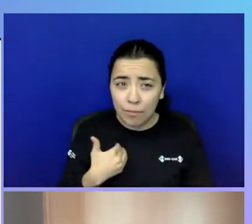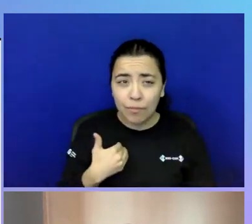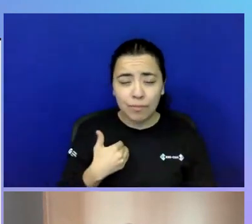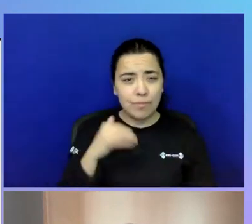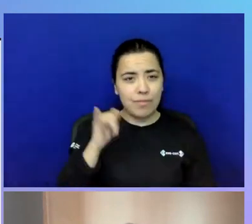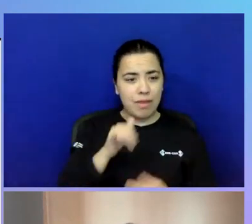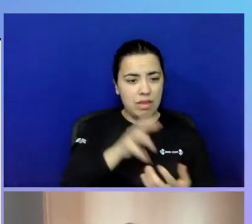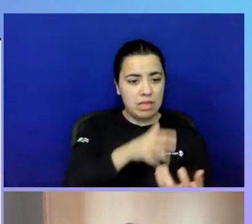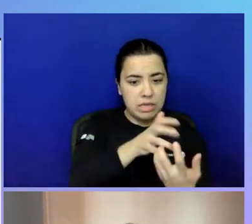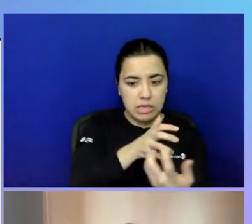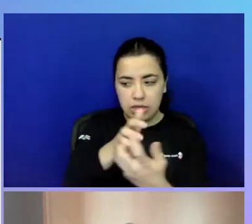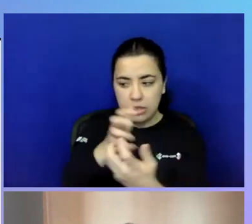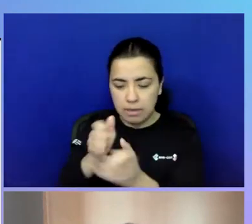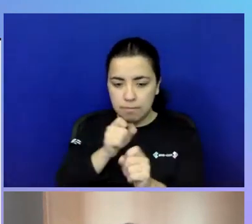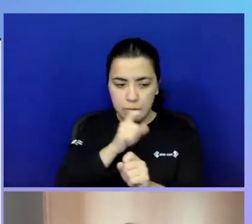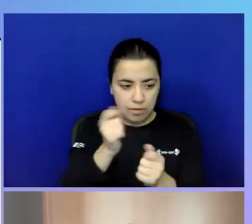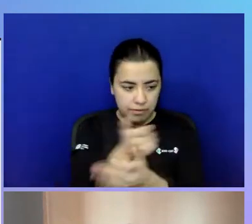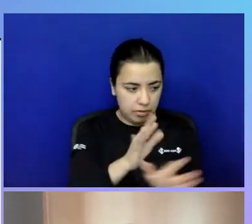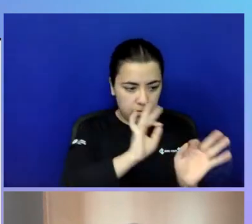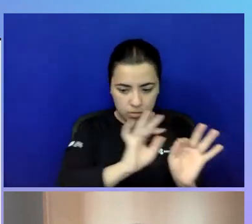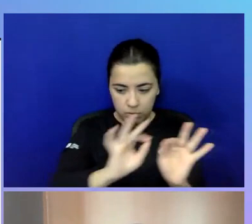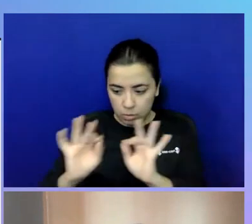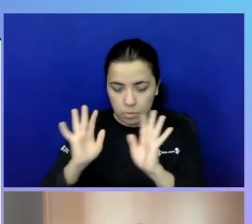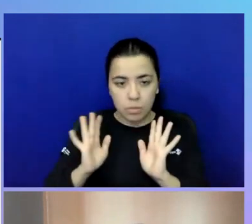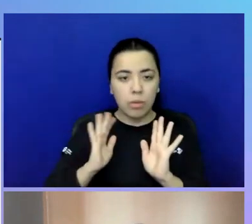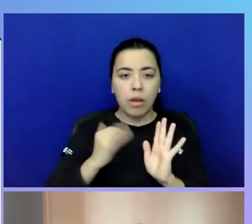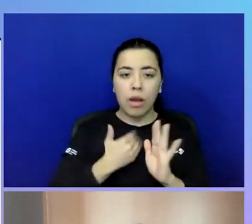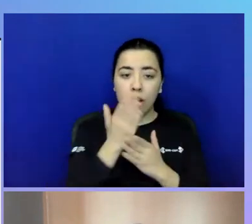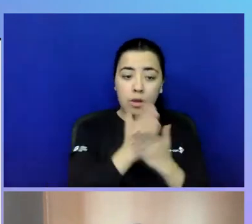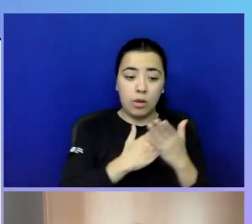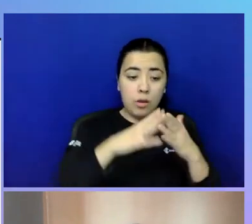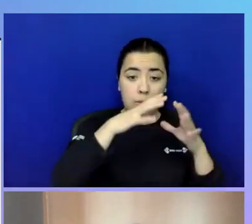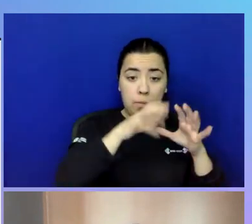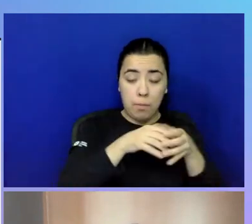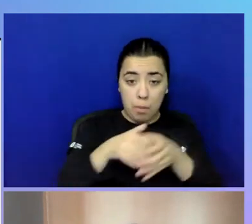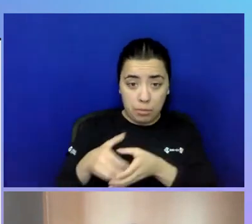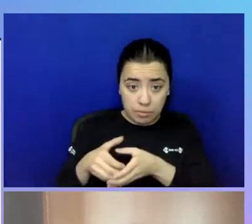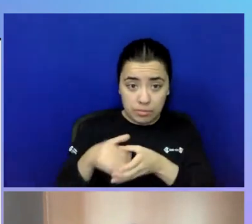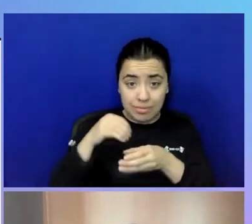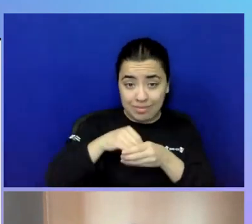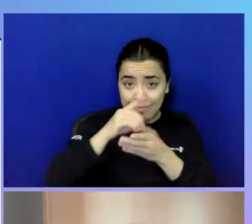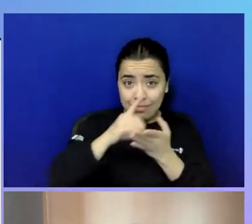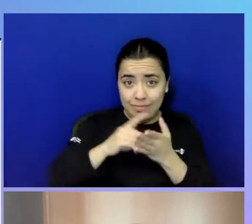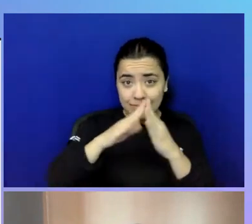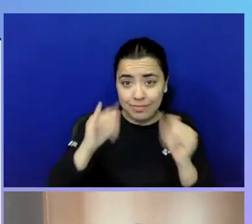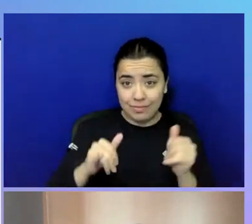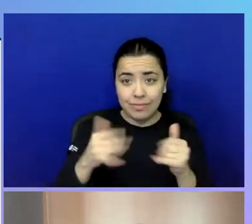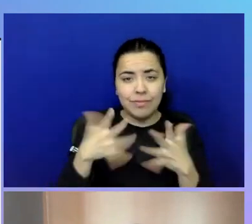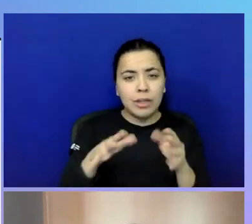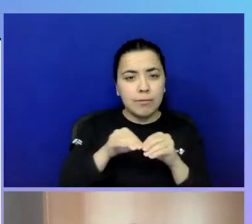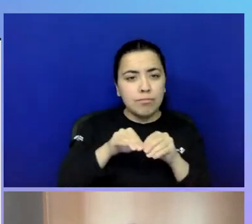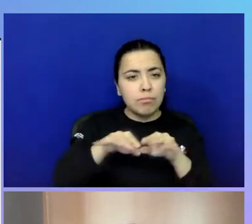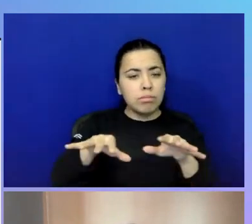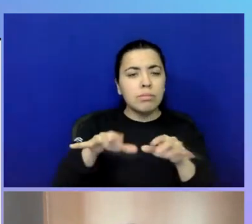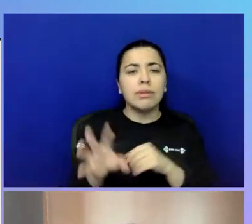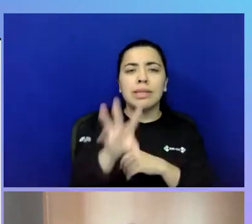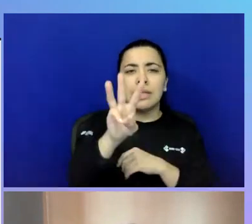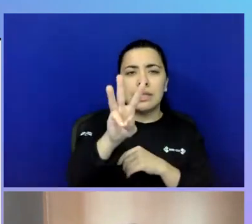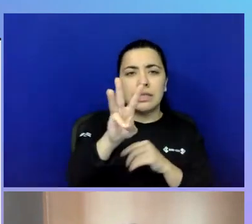accounted for. So our components within our design system, they are split out into six categories. We have, um, form